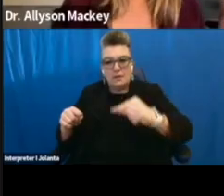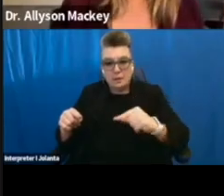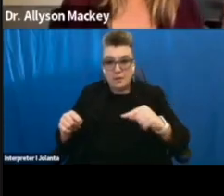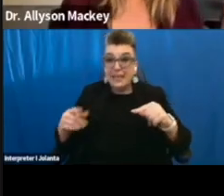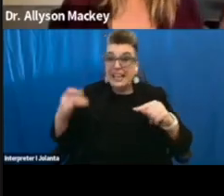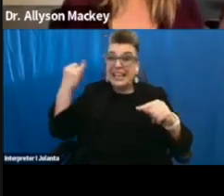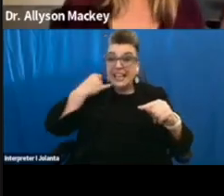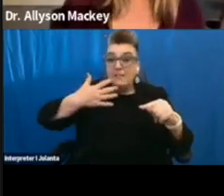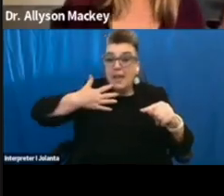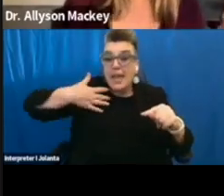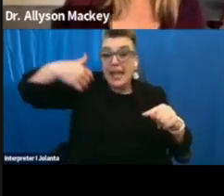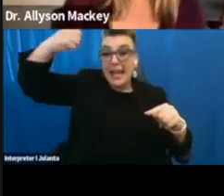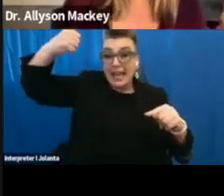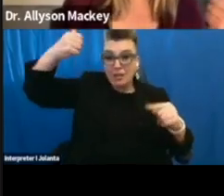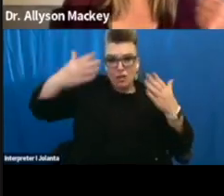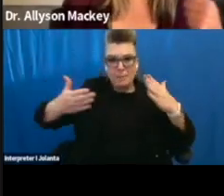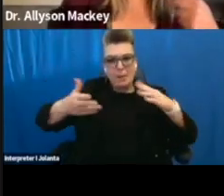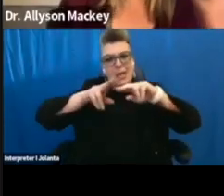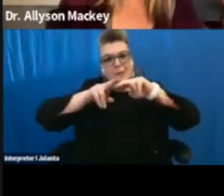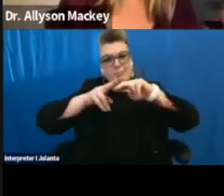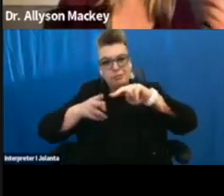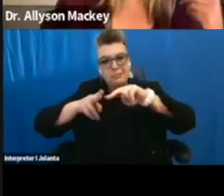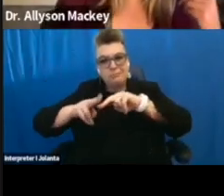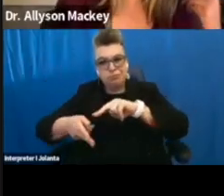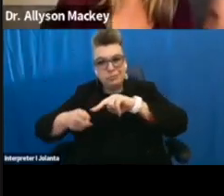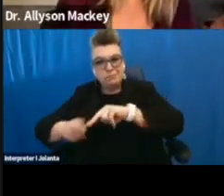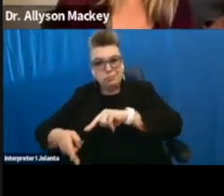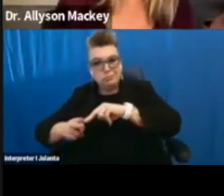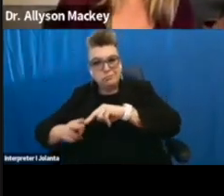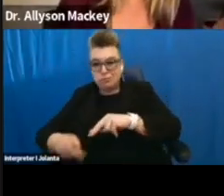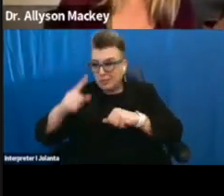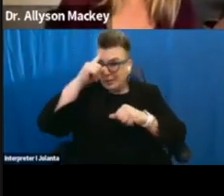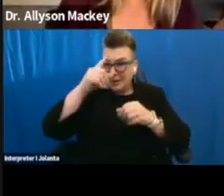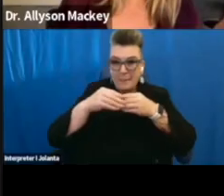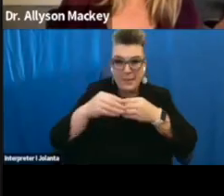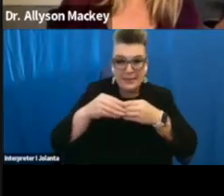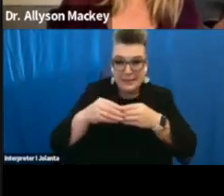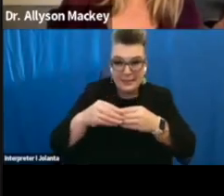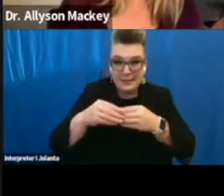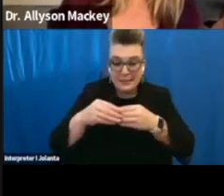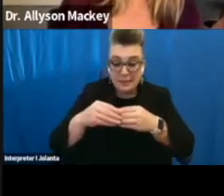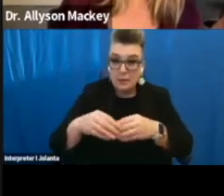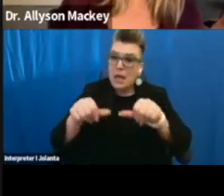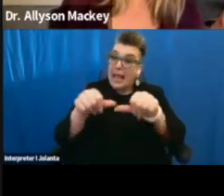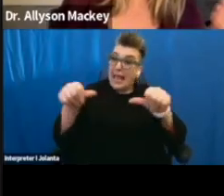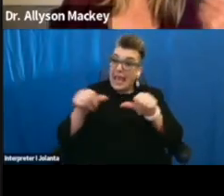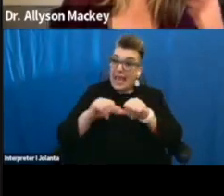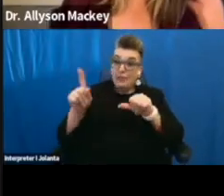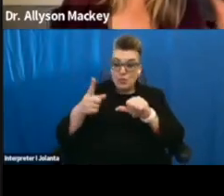plasticity and association areas that are responsible for higher-level cognition and